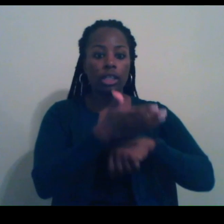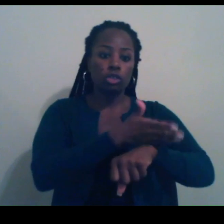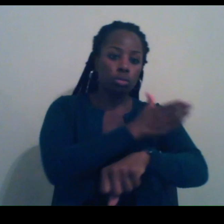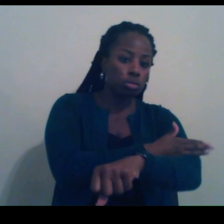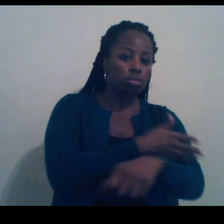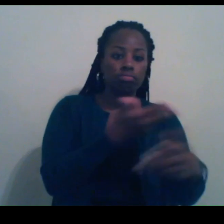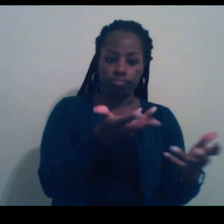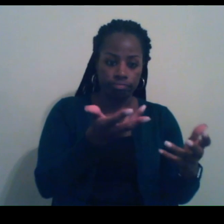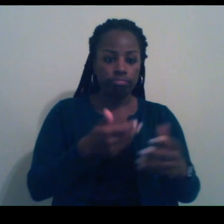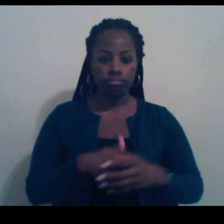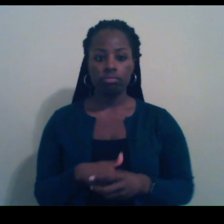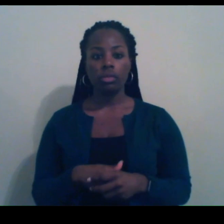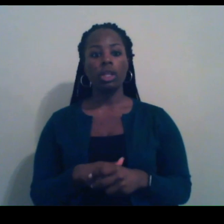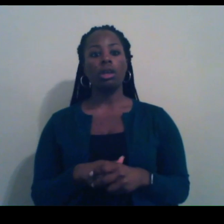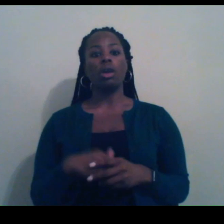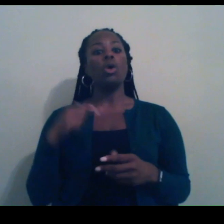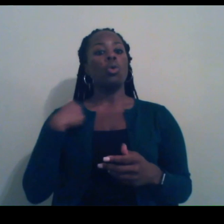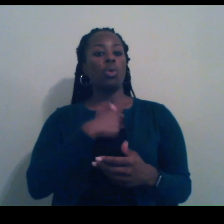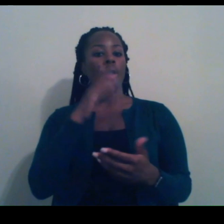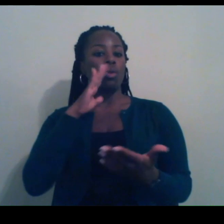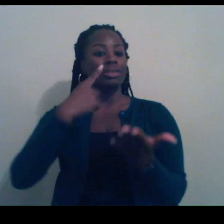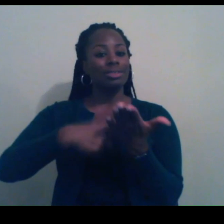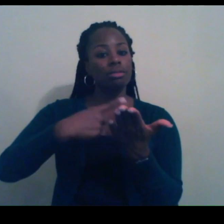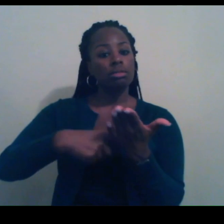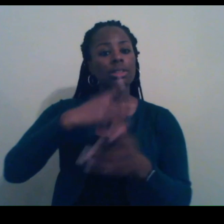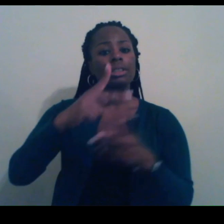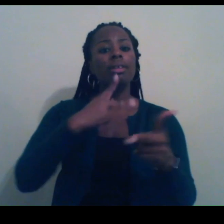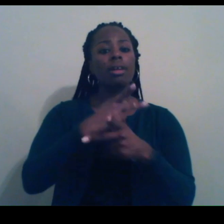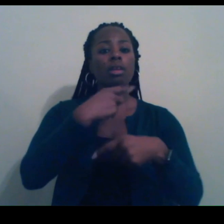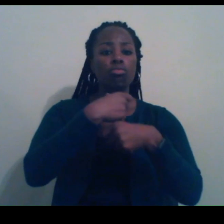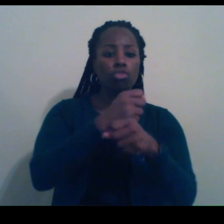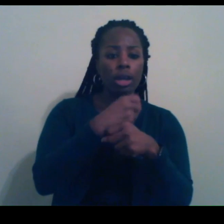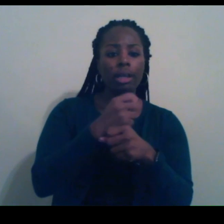of products and services that our programs will be able to pay for in